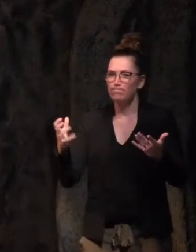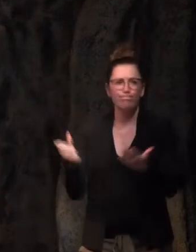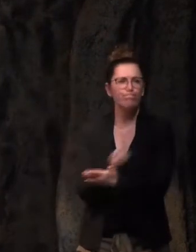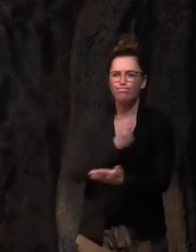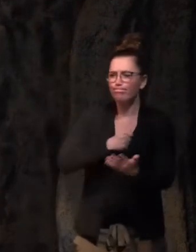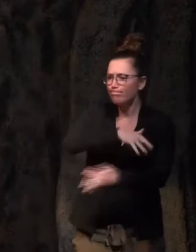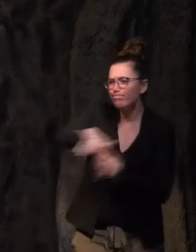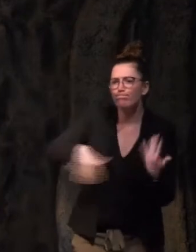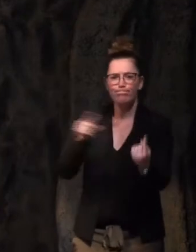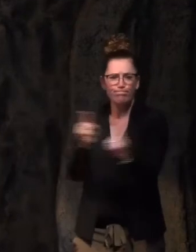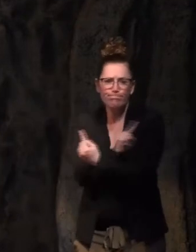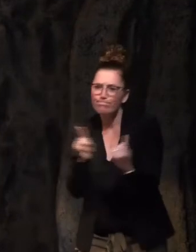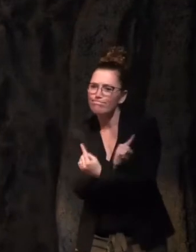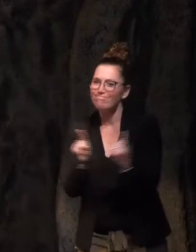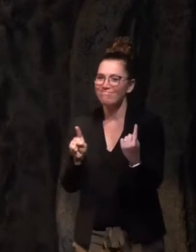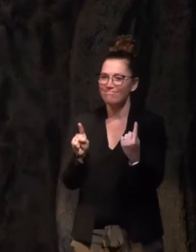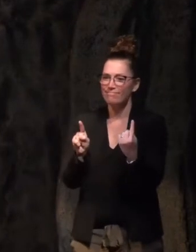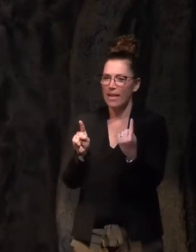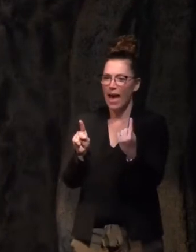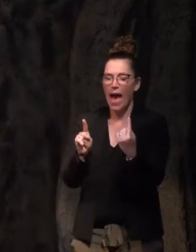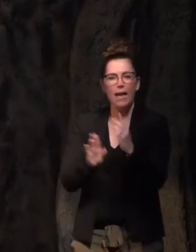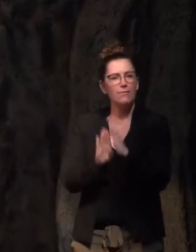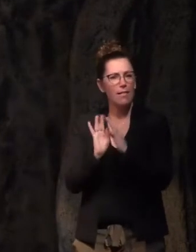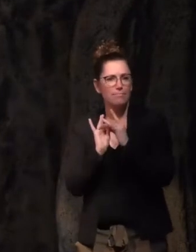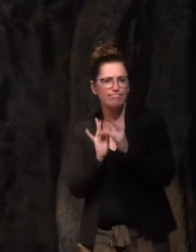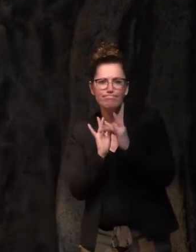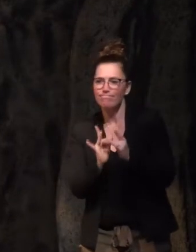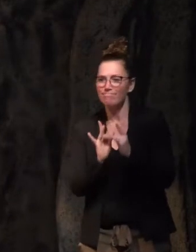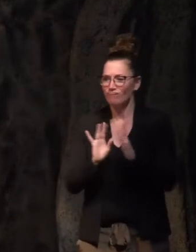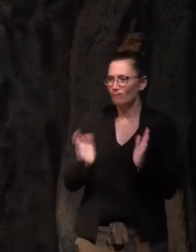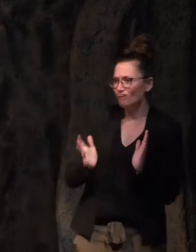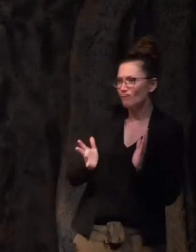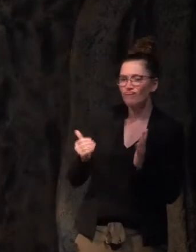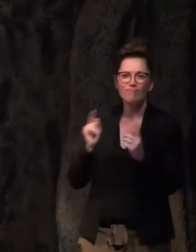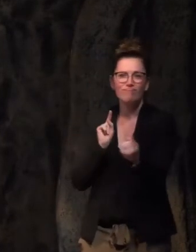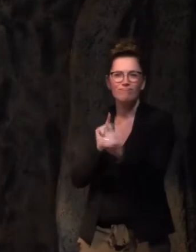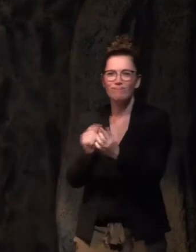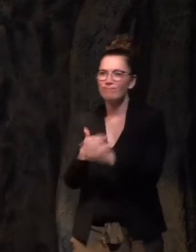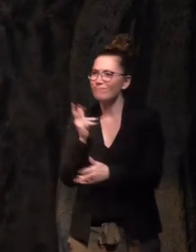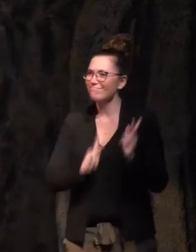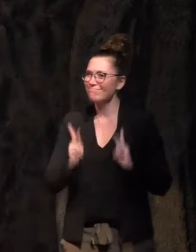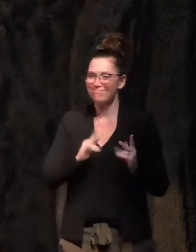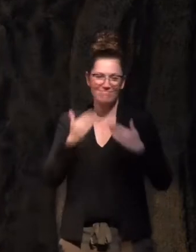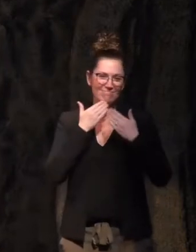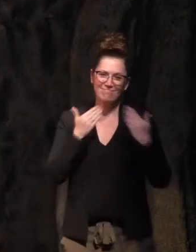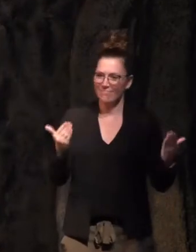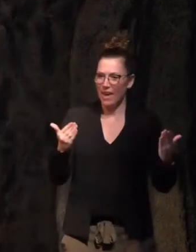for people to continue to make connections, chat and meet new people, so thank you for that openness.